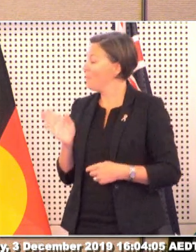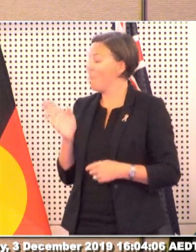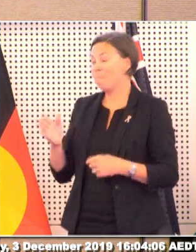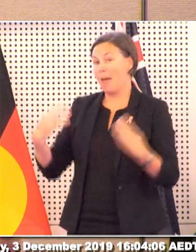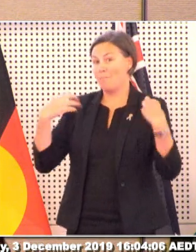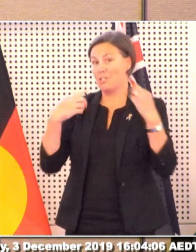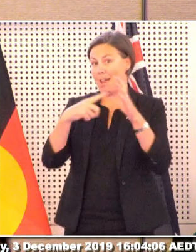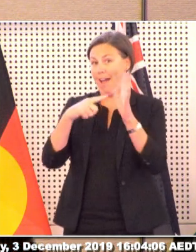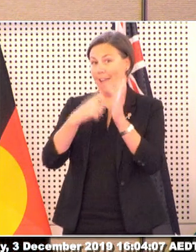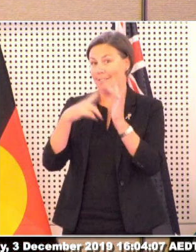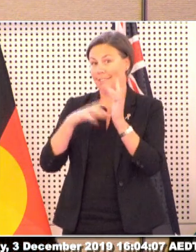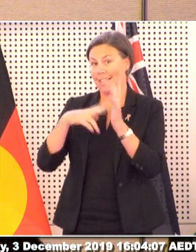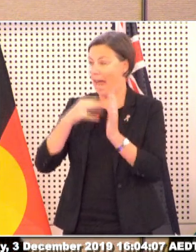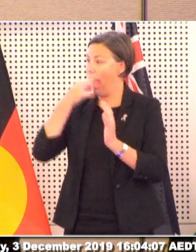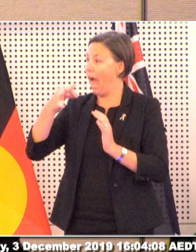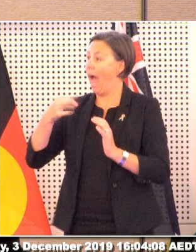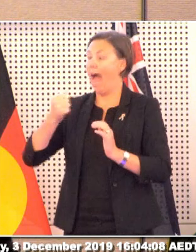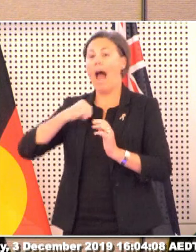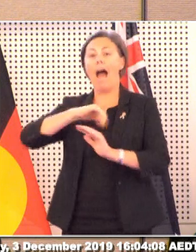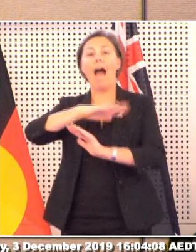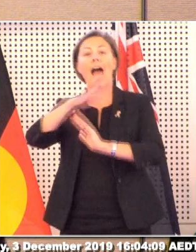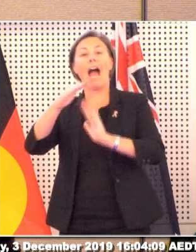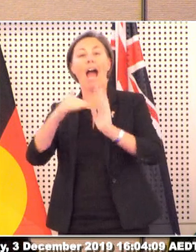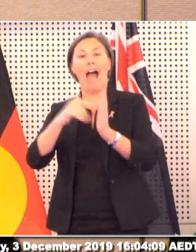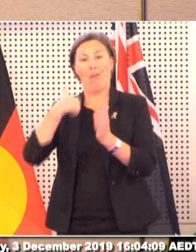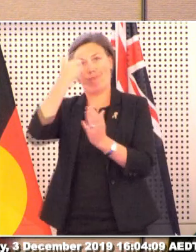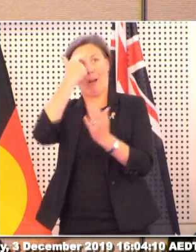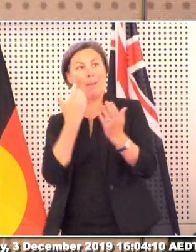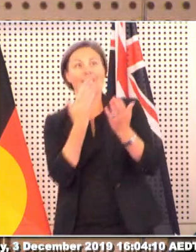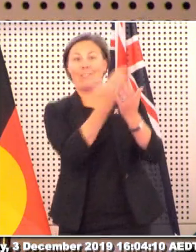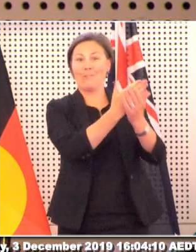To fix the sink in that house. I will give you the address. Fascia board be taken off the sink. That’s right.